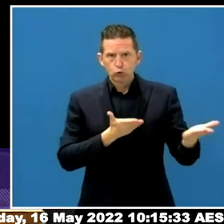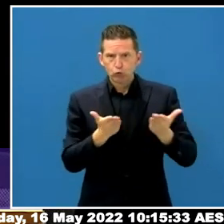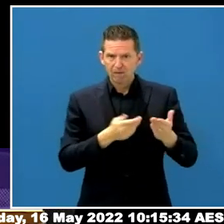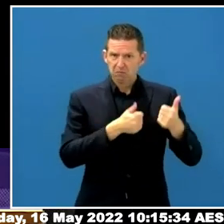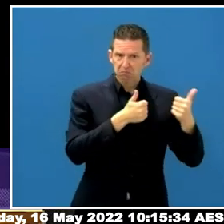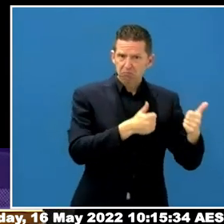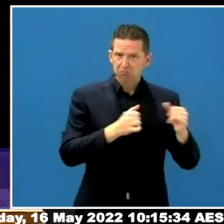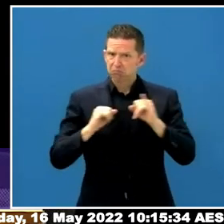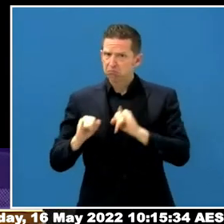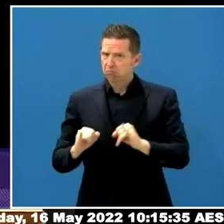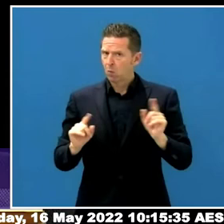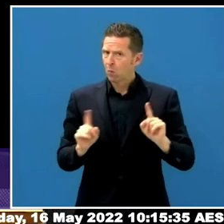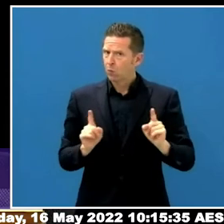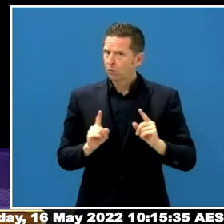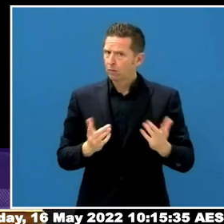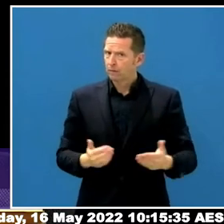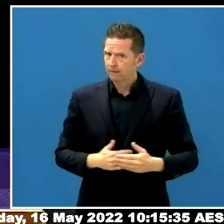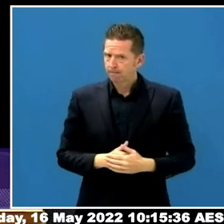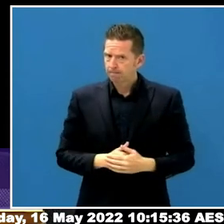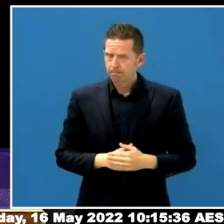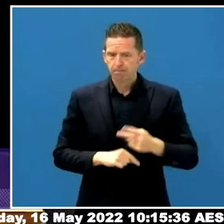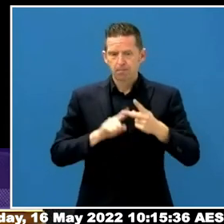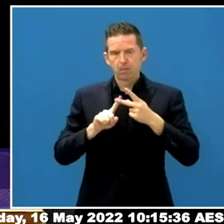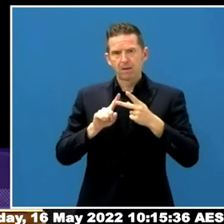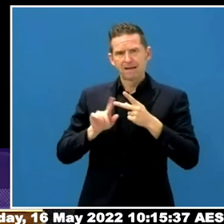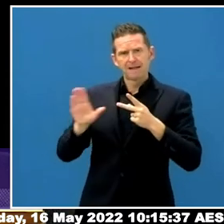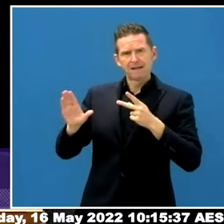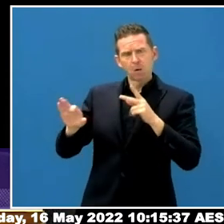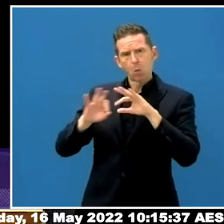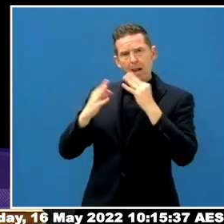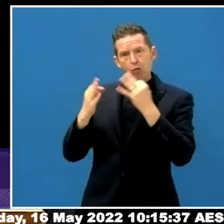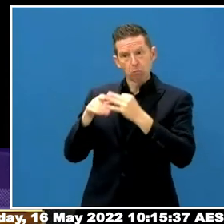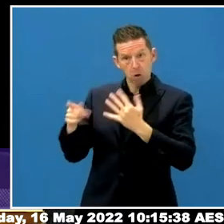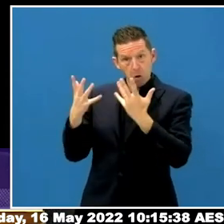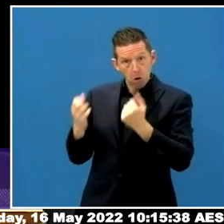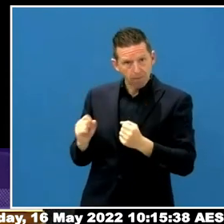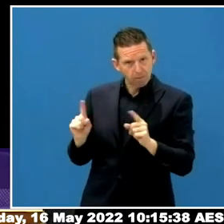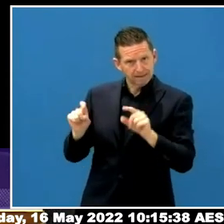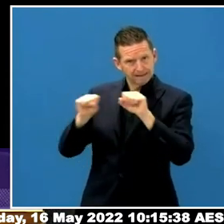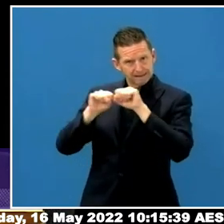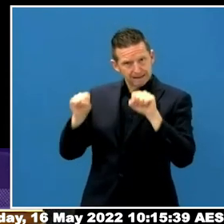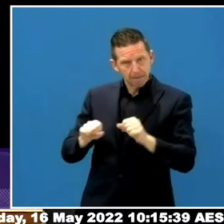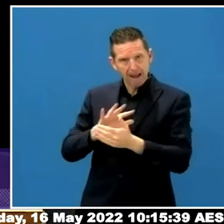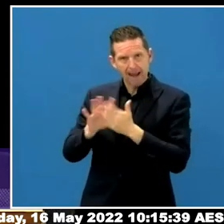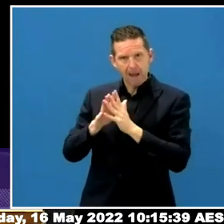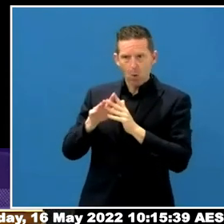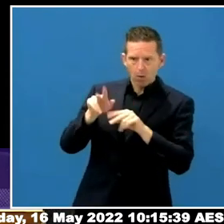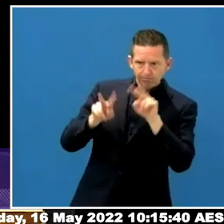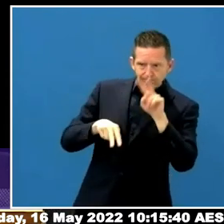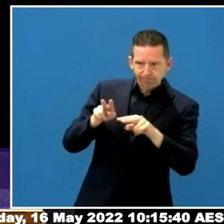Secondly, Afford's systems and procedures for identifying, recording and responding to